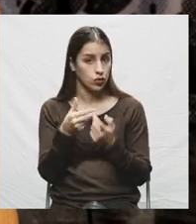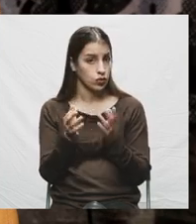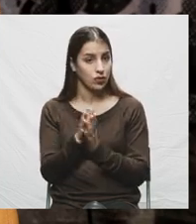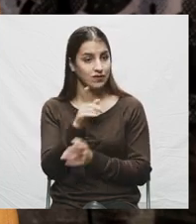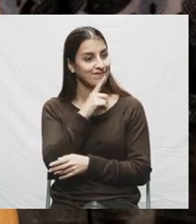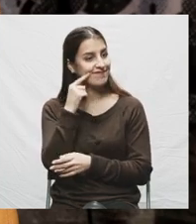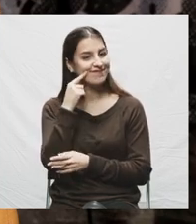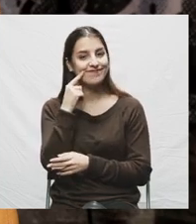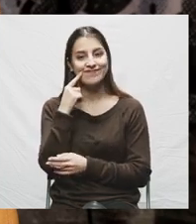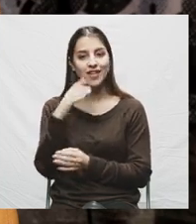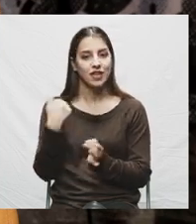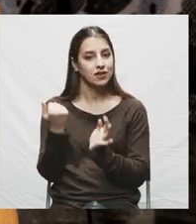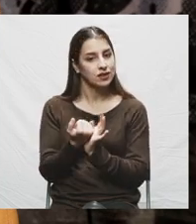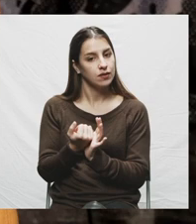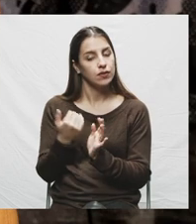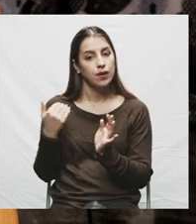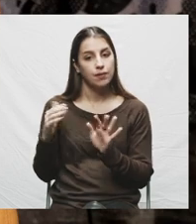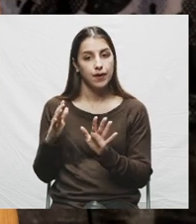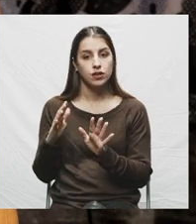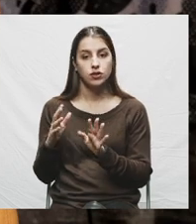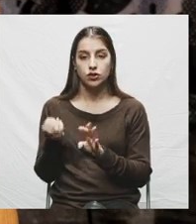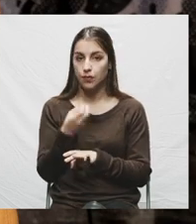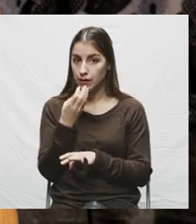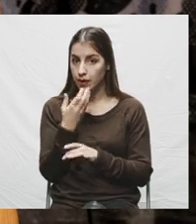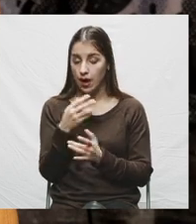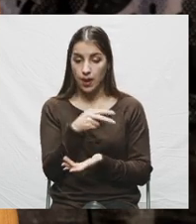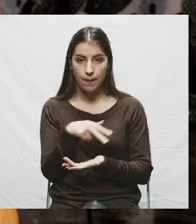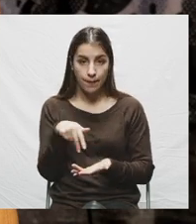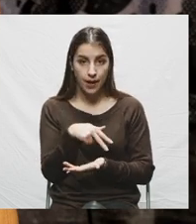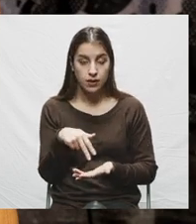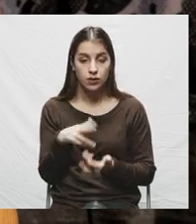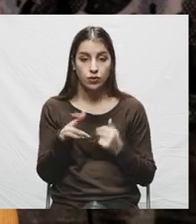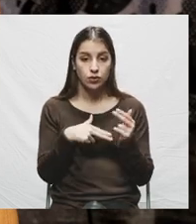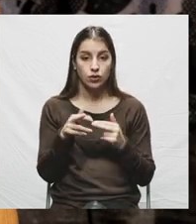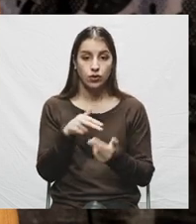and everyone passing by. But there, I could truly listen to him, explaining the composition of the piece